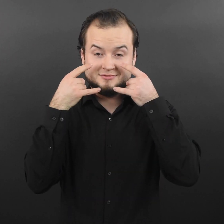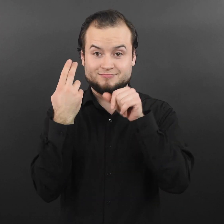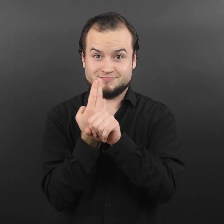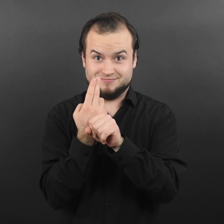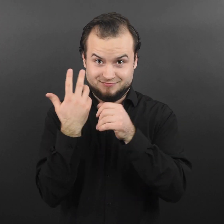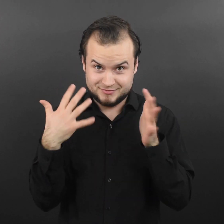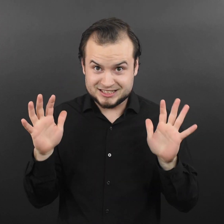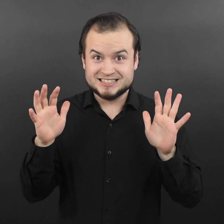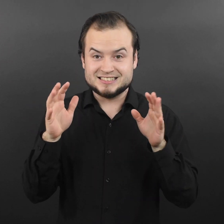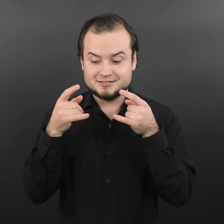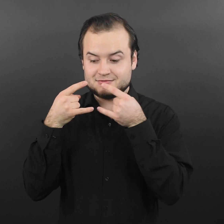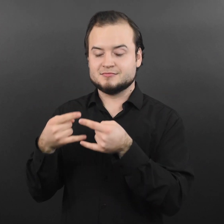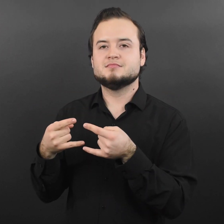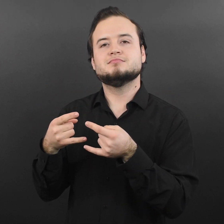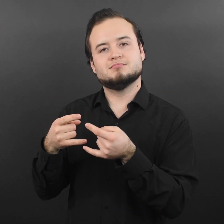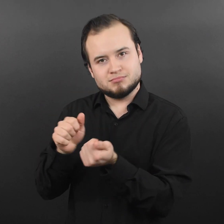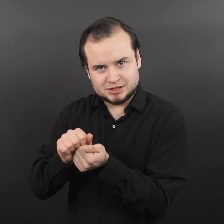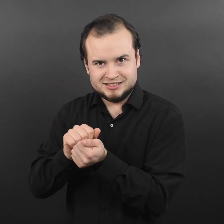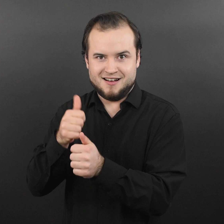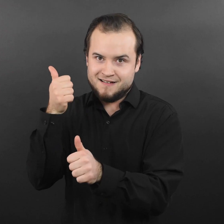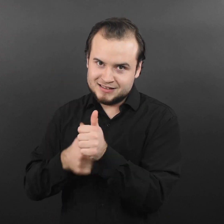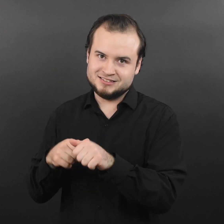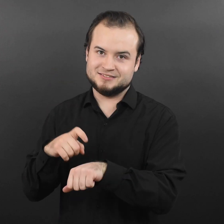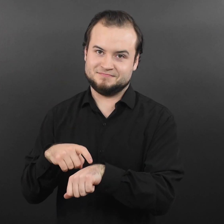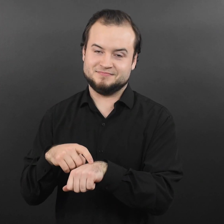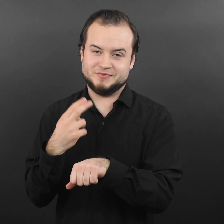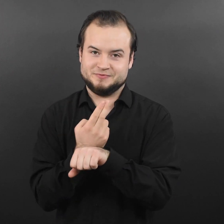Wash your mask after each time you wear it.